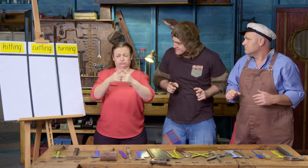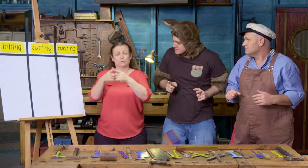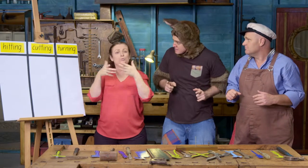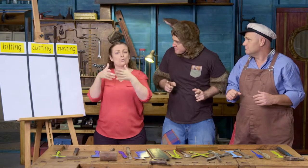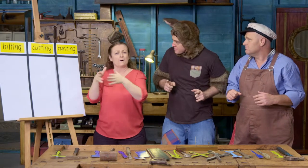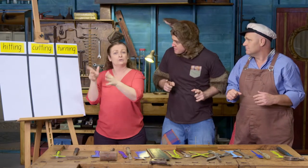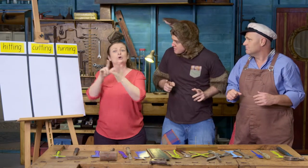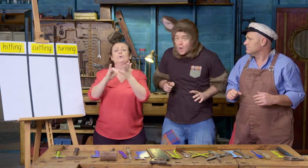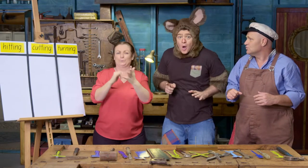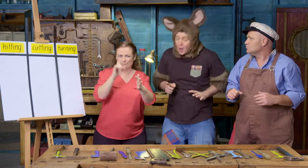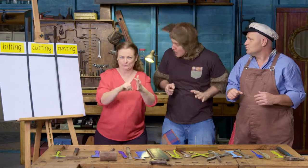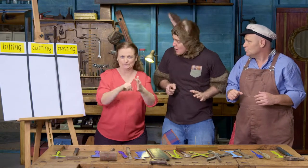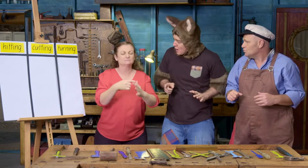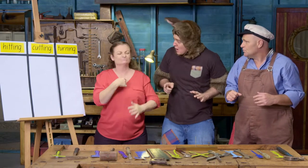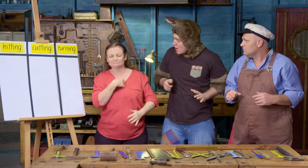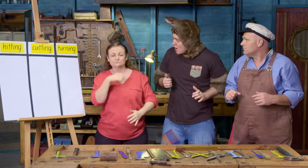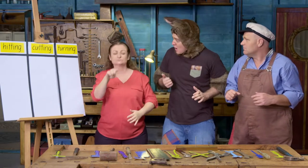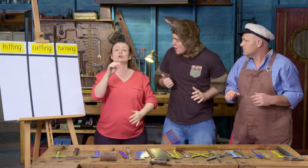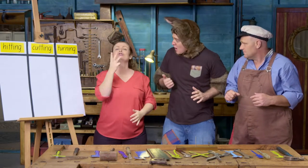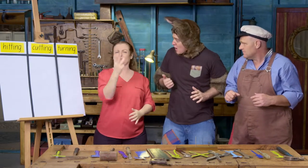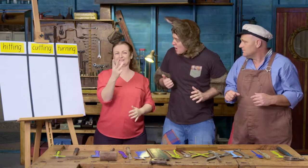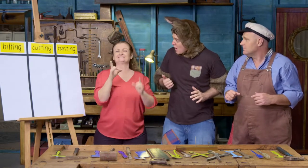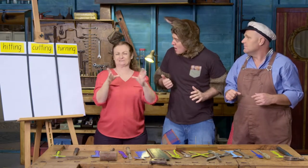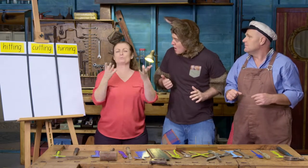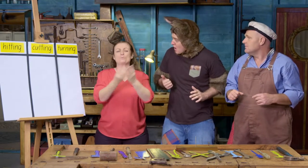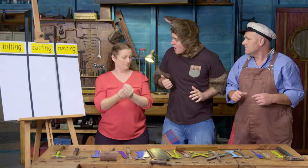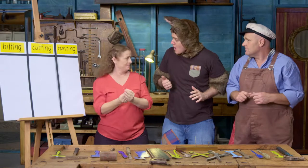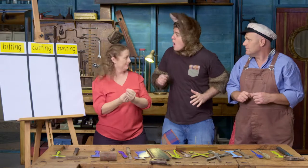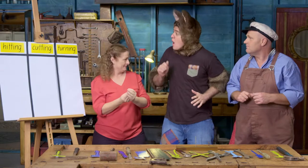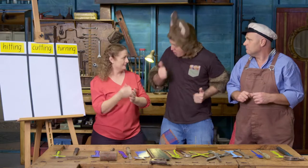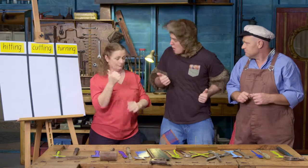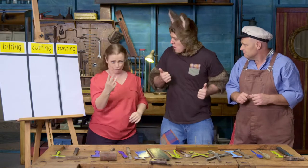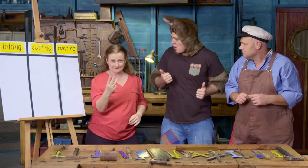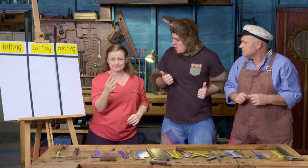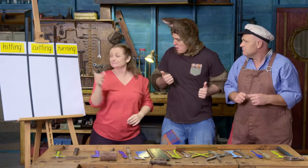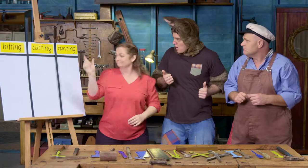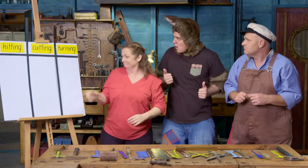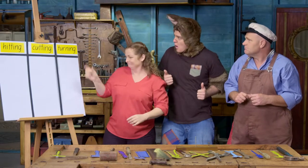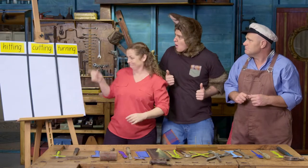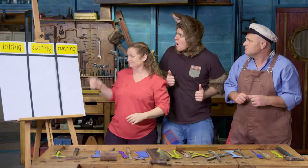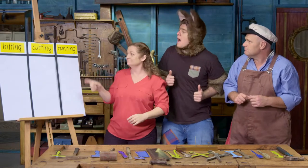Right. I've picked three categories to begin with. OK.